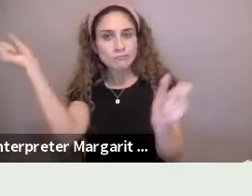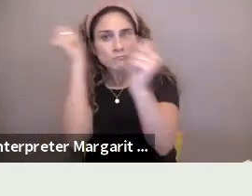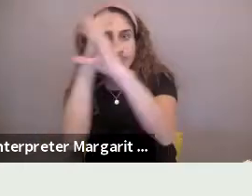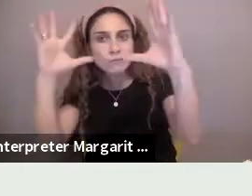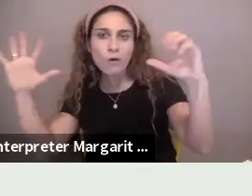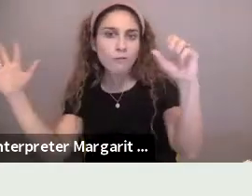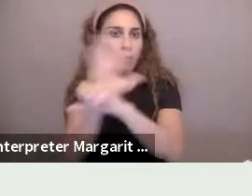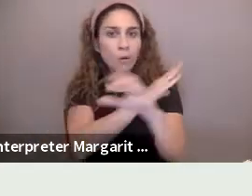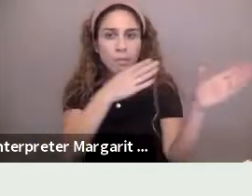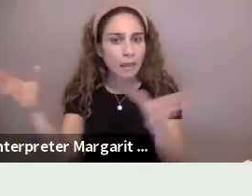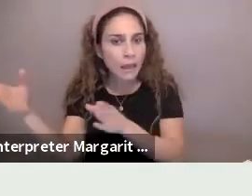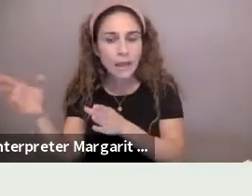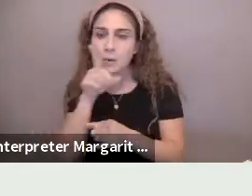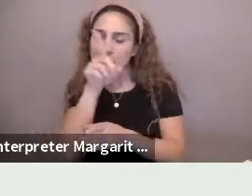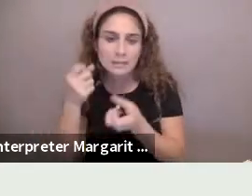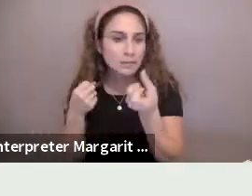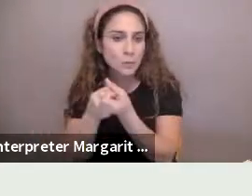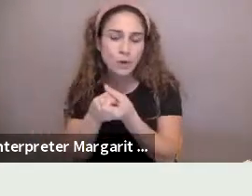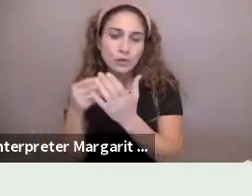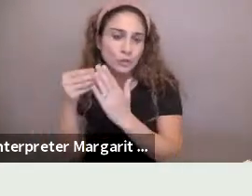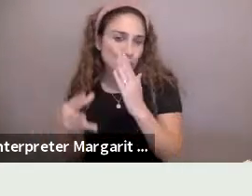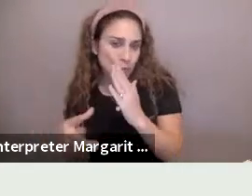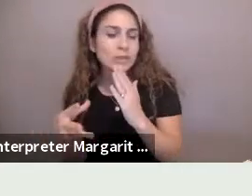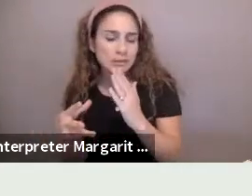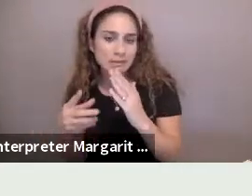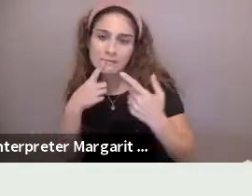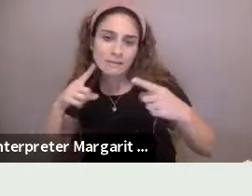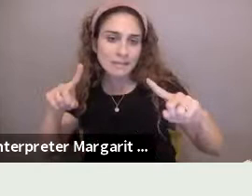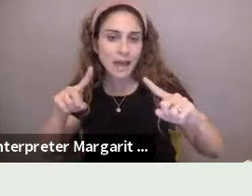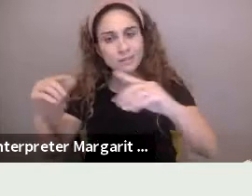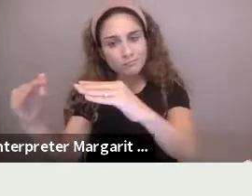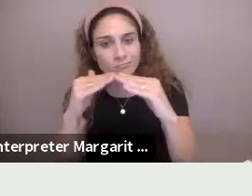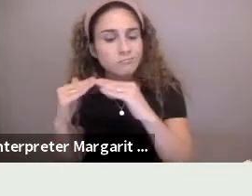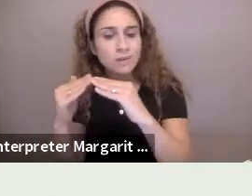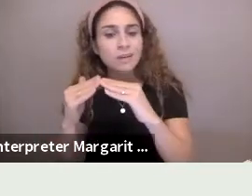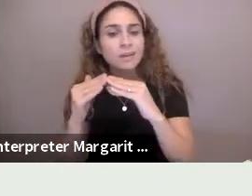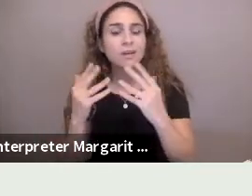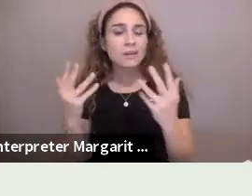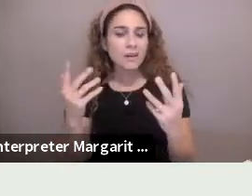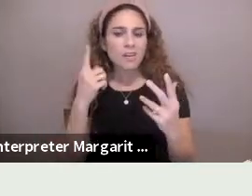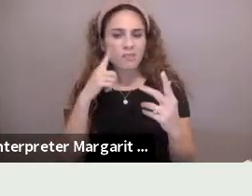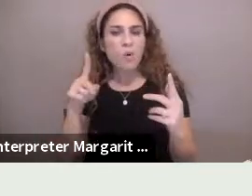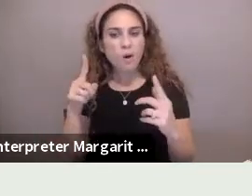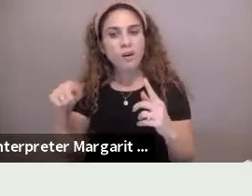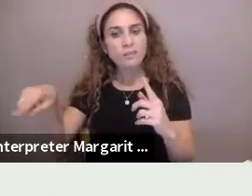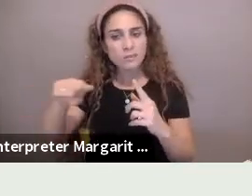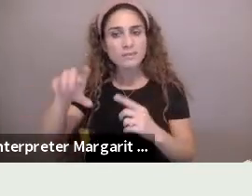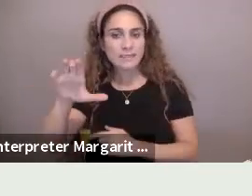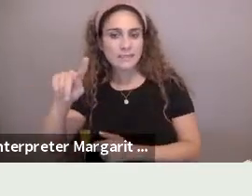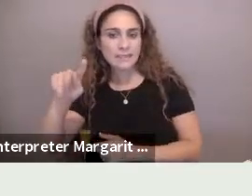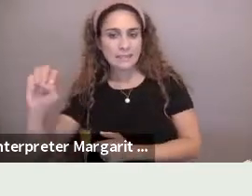Brian Boomer: With an equity mindset or from an equity framework for for CTE stone for CTE students in a remote learning environment.